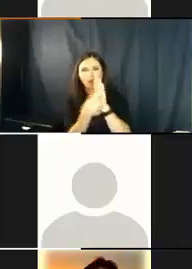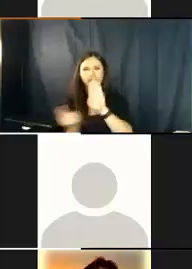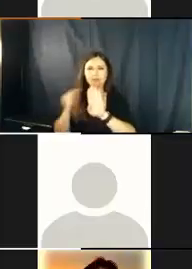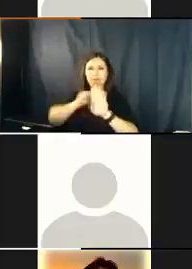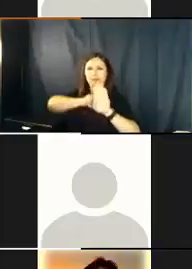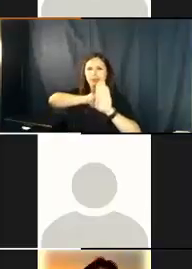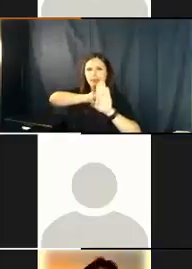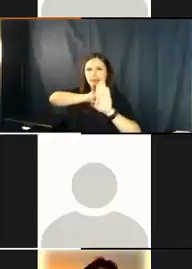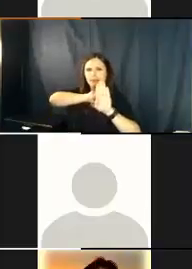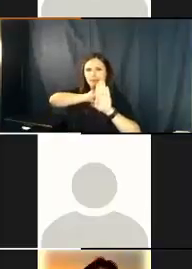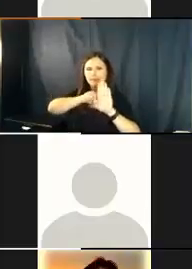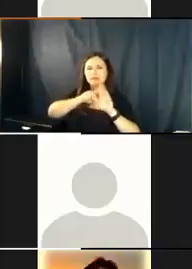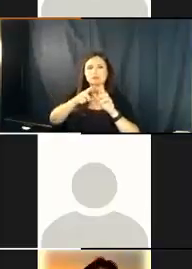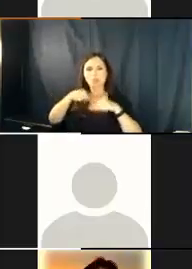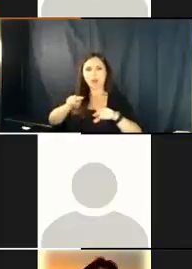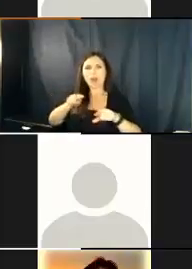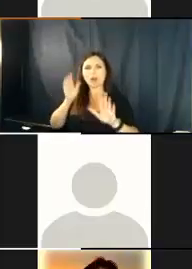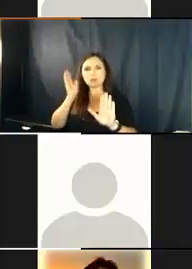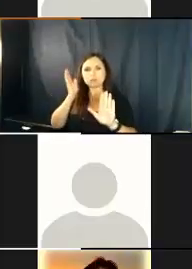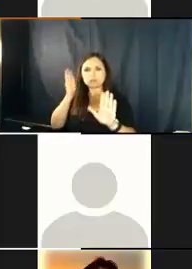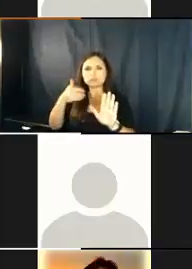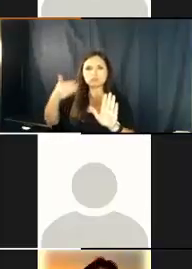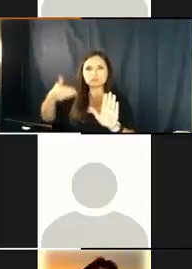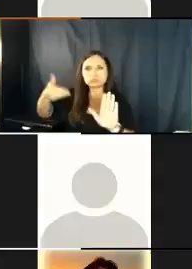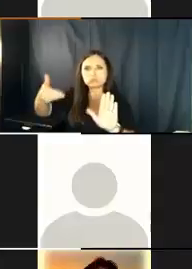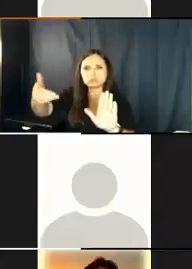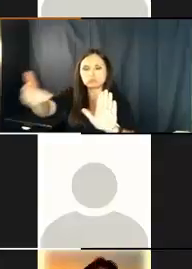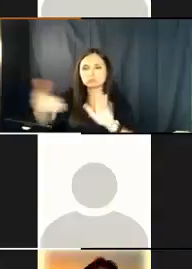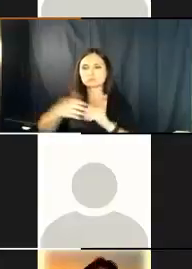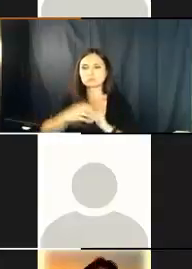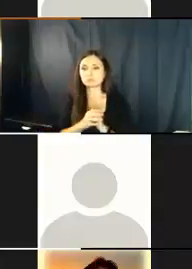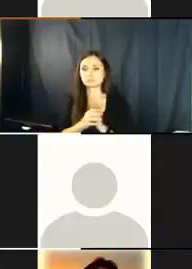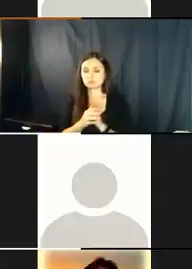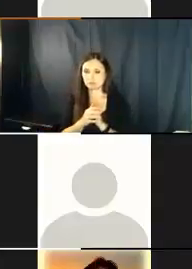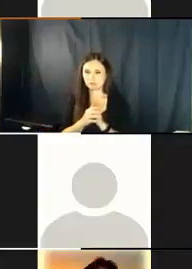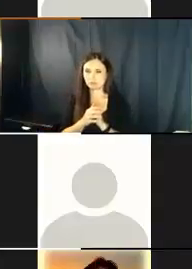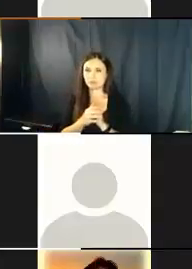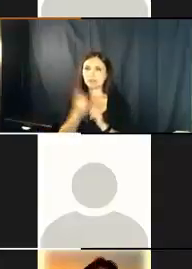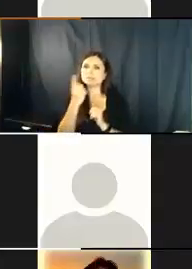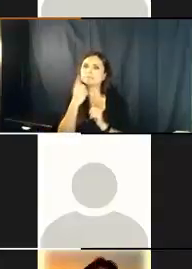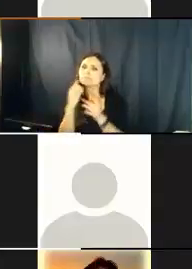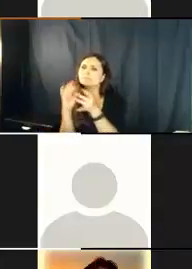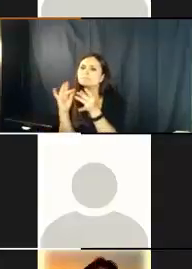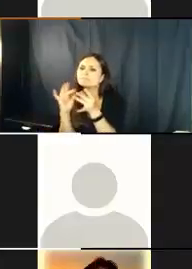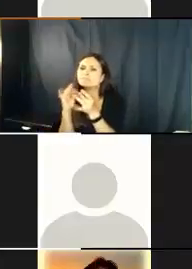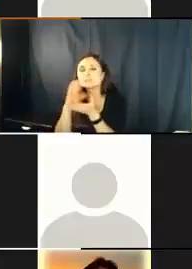as we go along and it's also someone said you know use it's learning so it's also possible